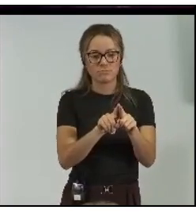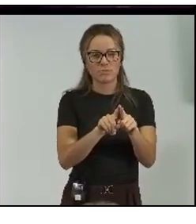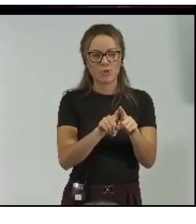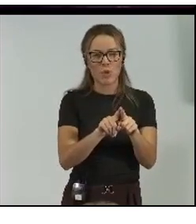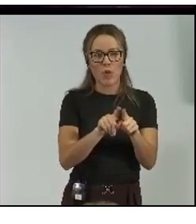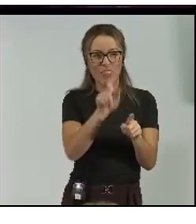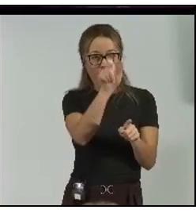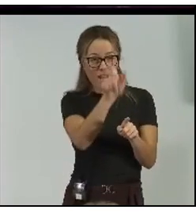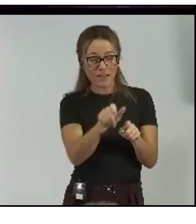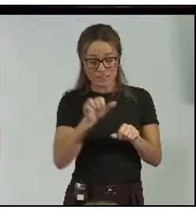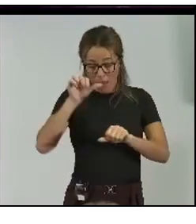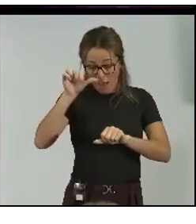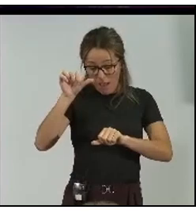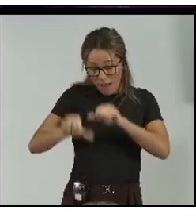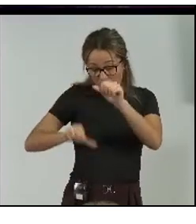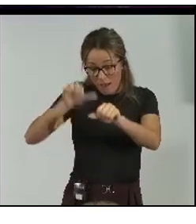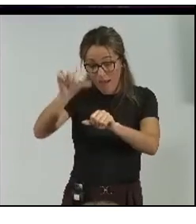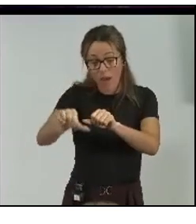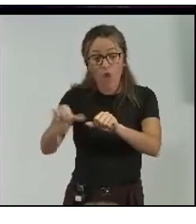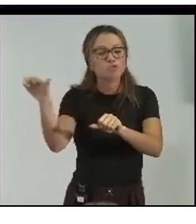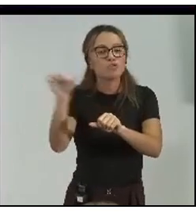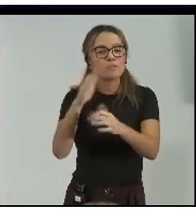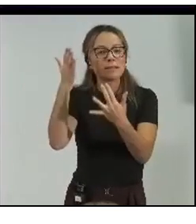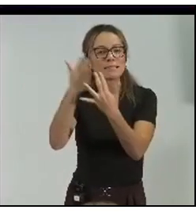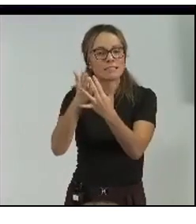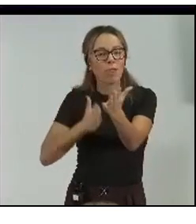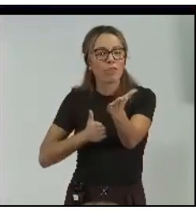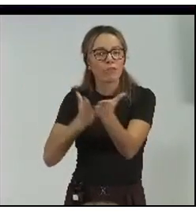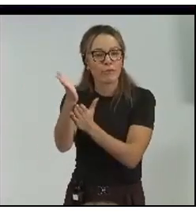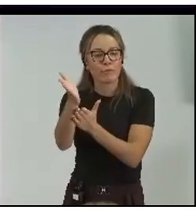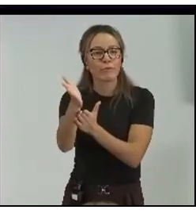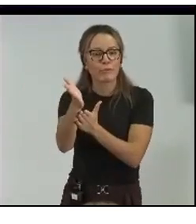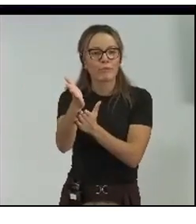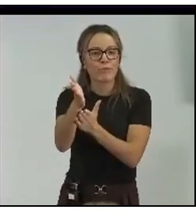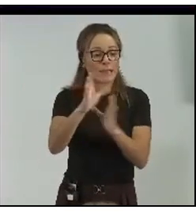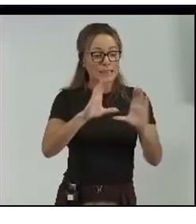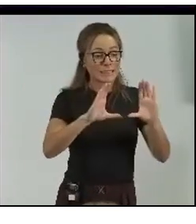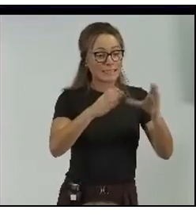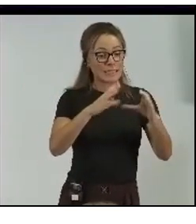should be accessibility and there are different teams involved in that, but the marketing team has